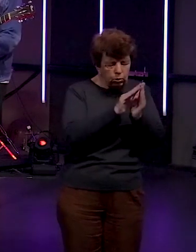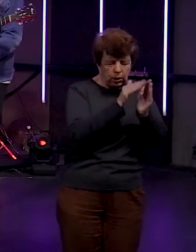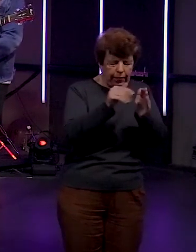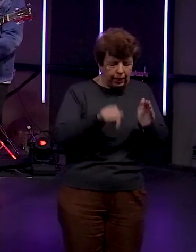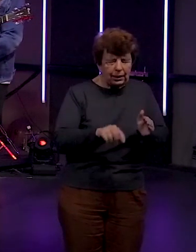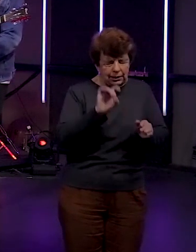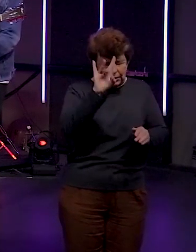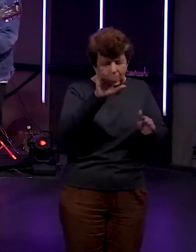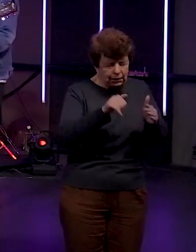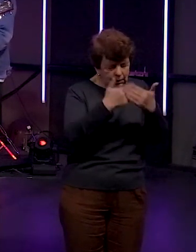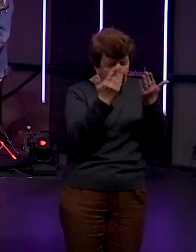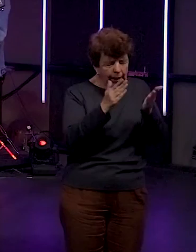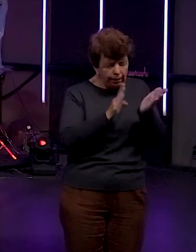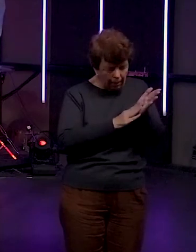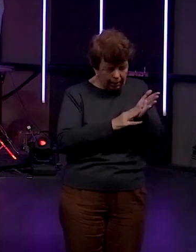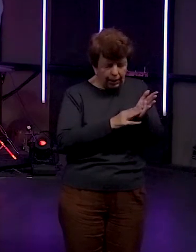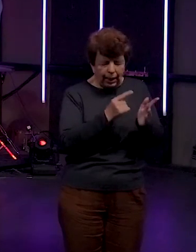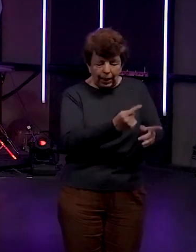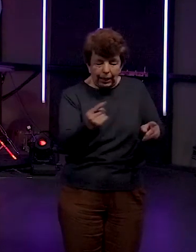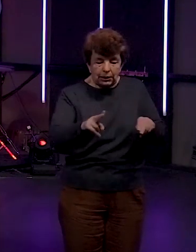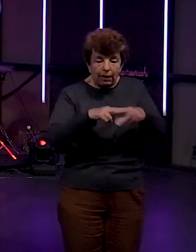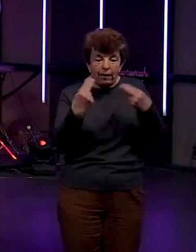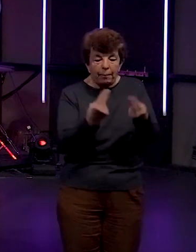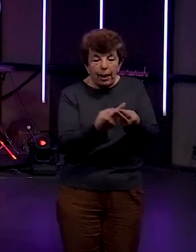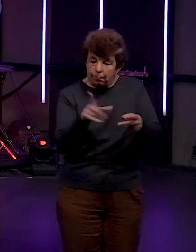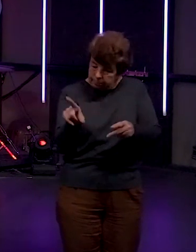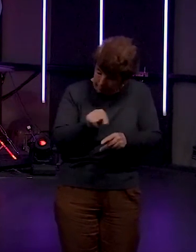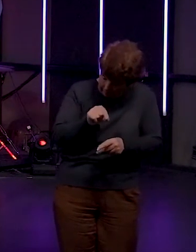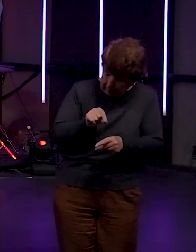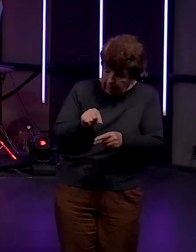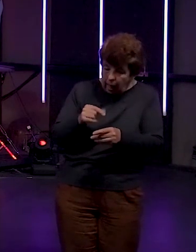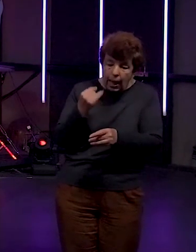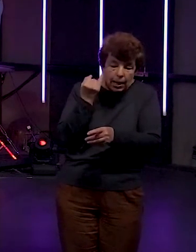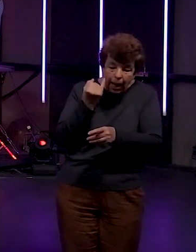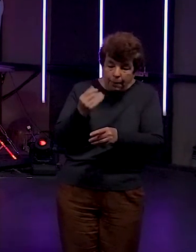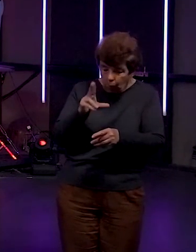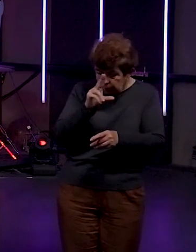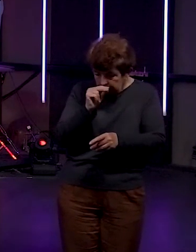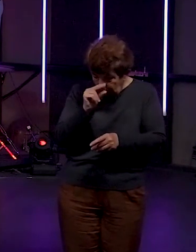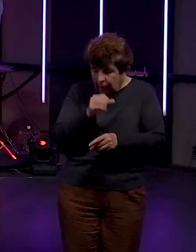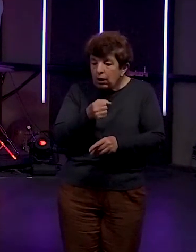day of the month each family must choose a lamb or a young goat for a sacrifice